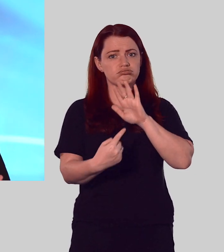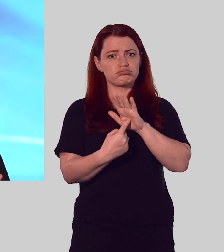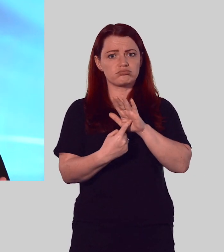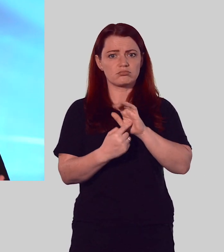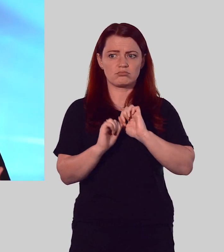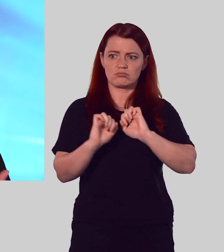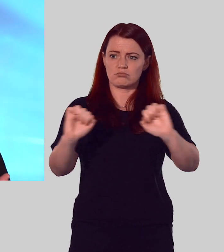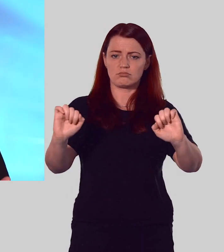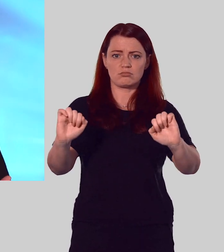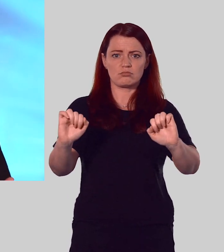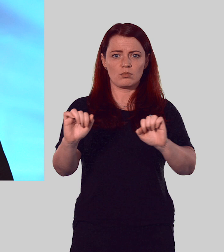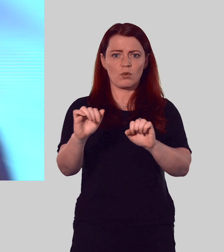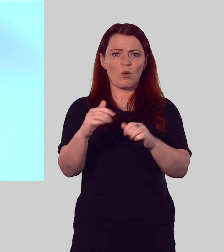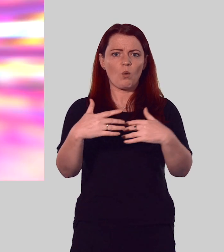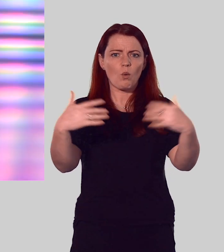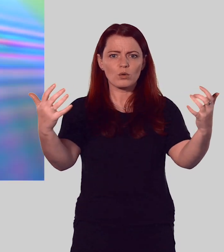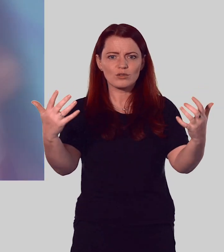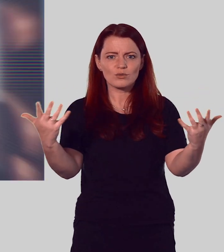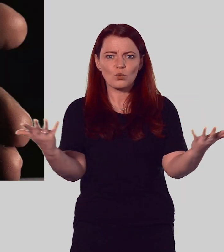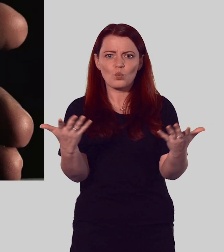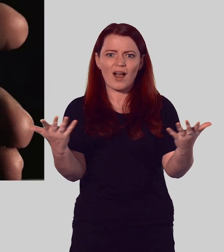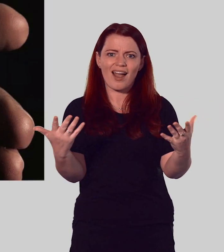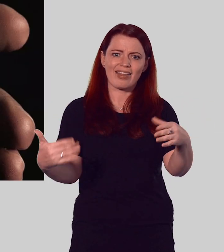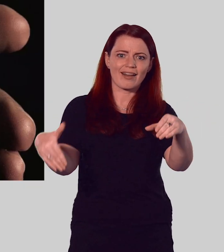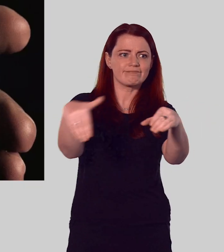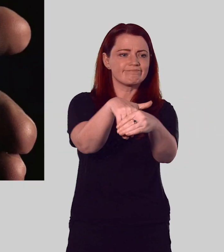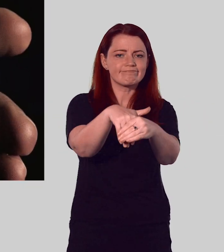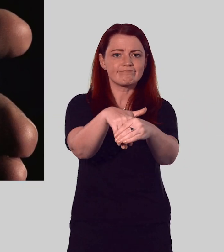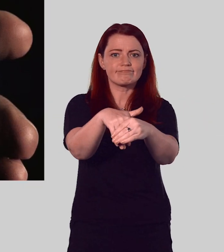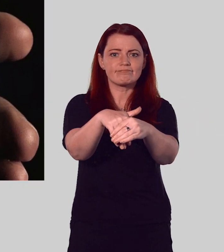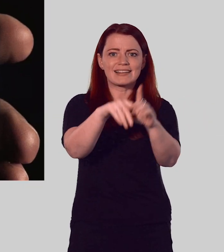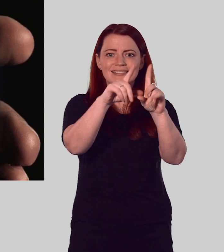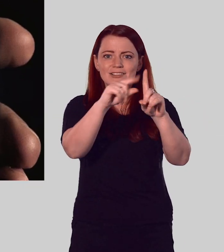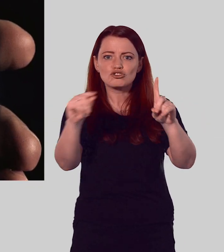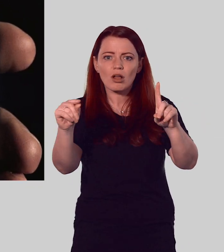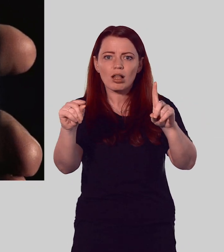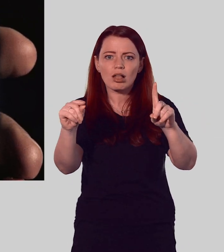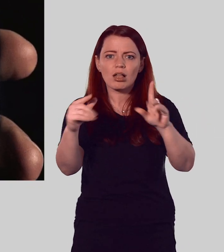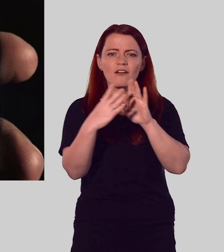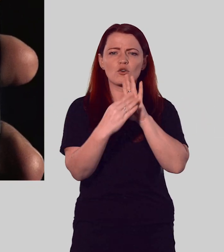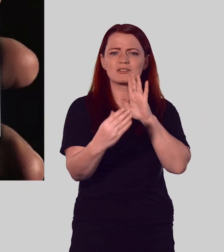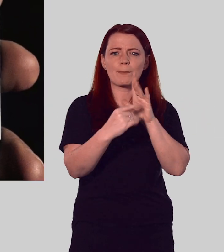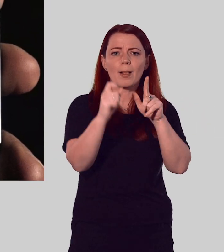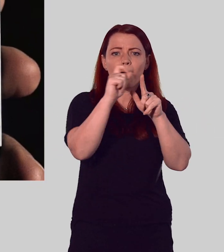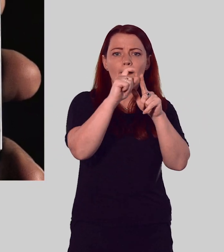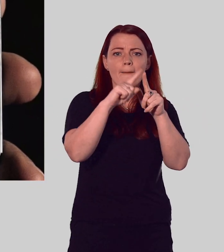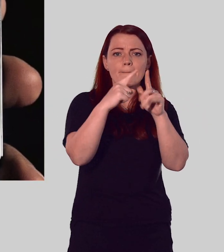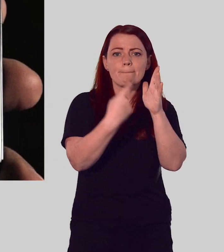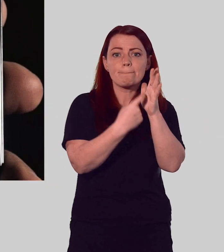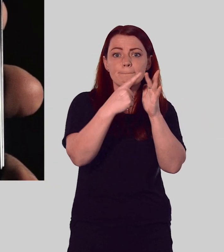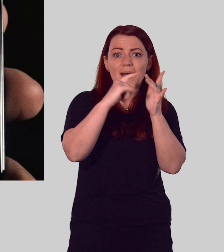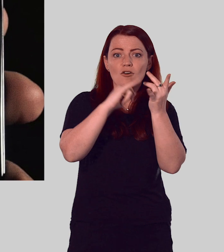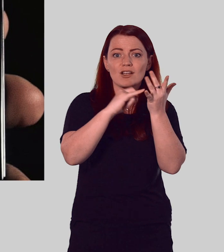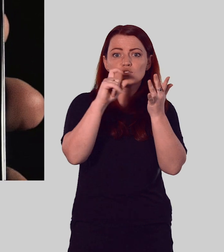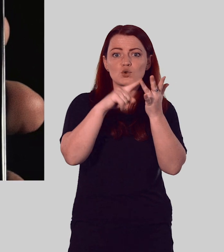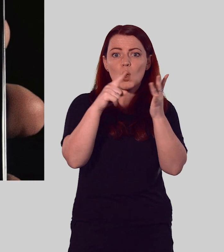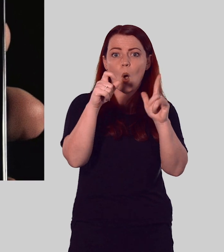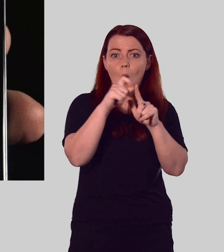audience exists in the digital realm. There's no point using Periscope, a live streaming platform to distribute your